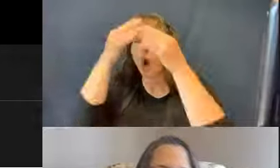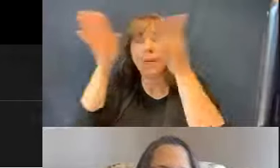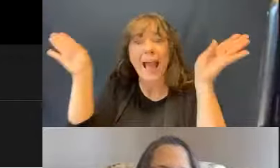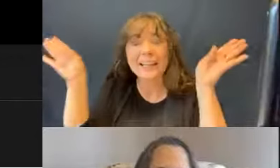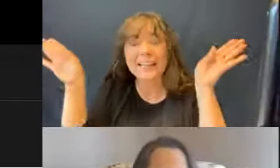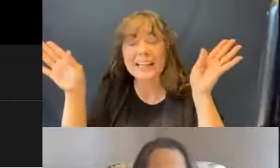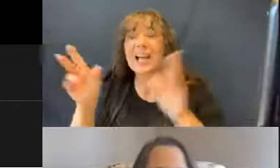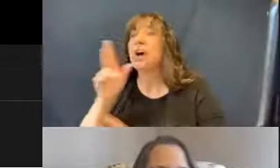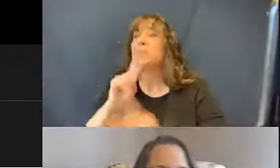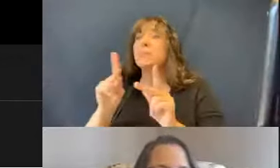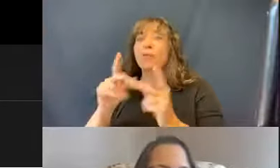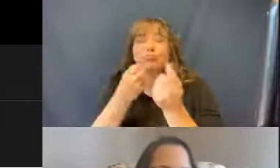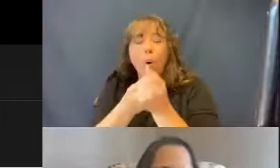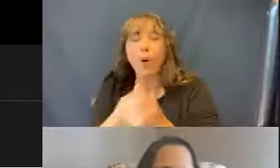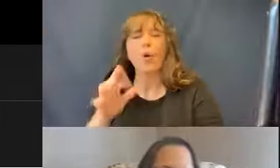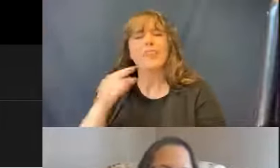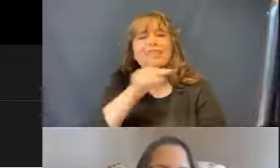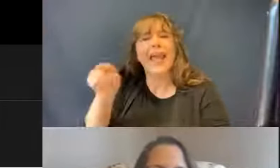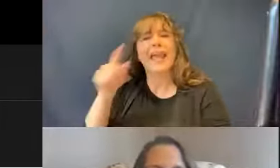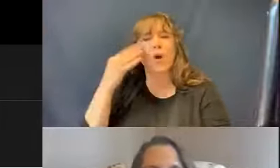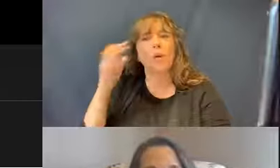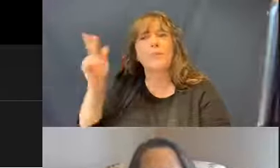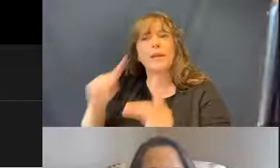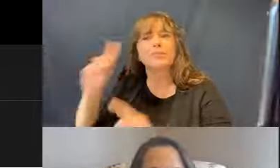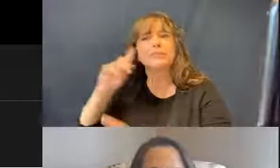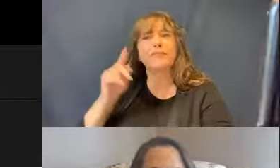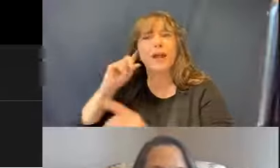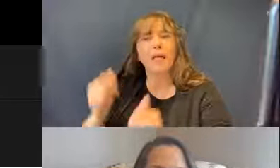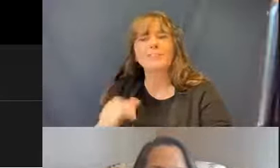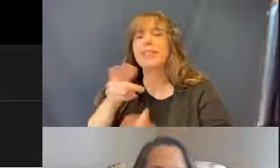hearing loss. So their minds were already open. At that time if you remember, I still